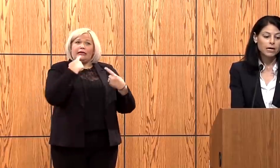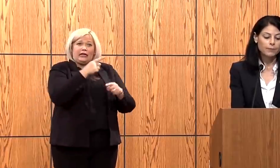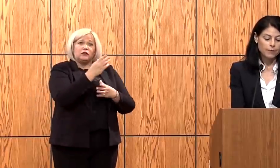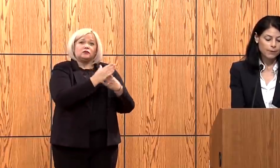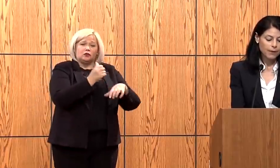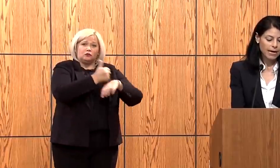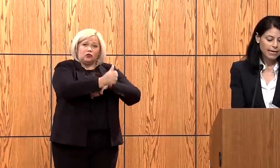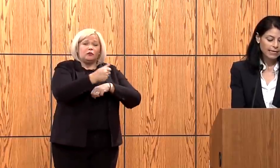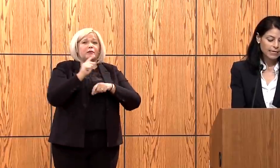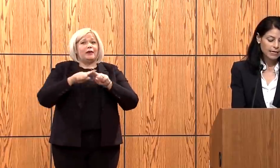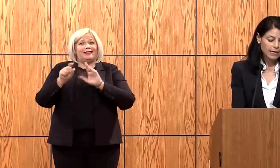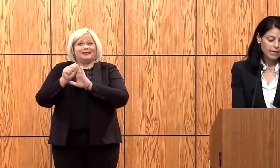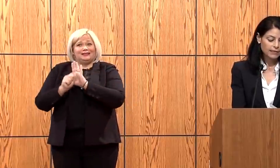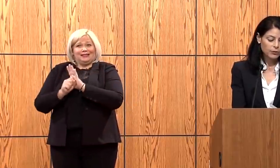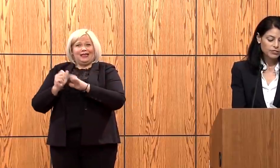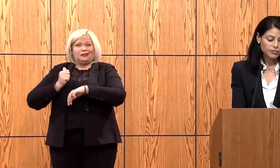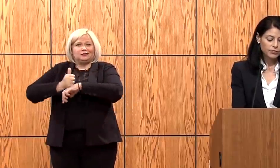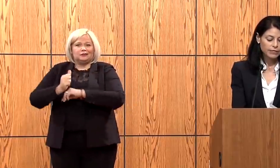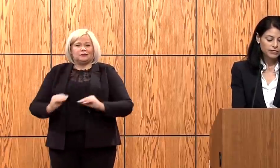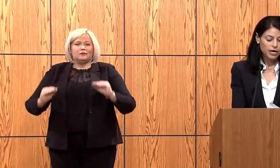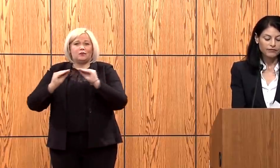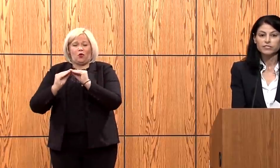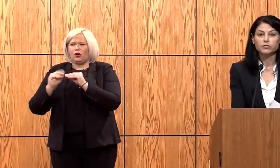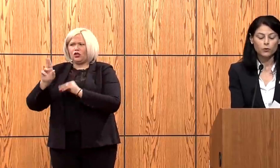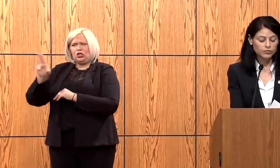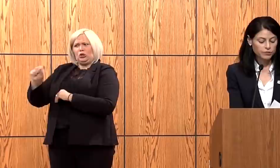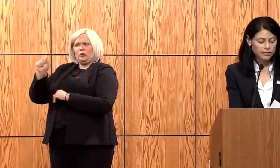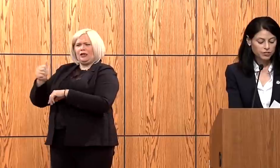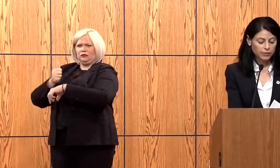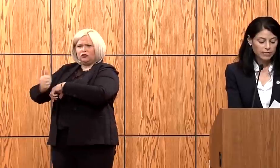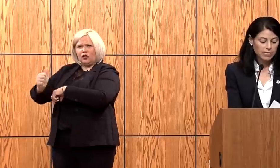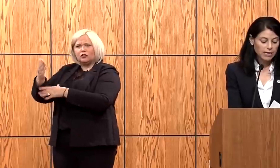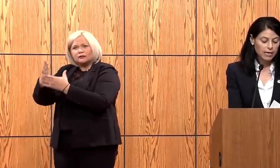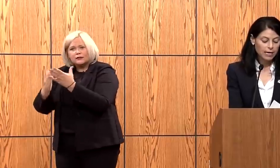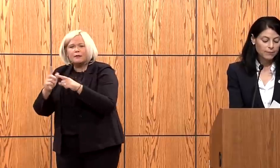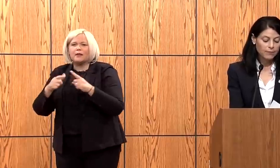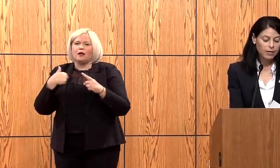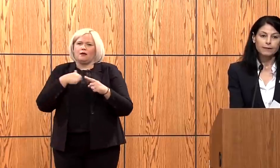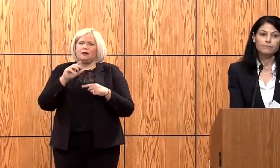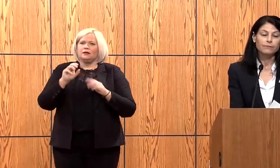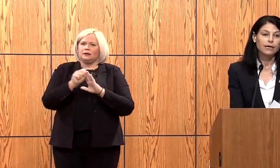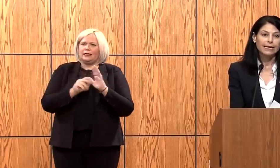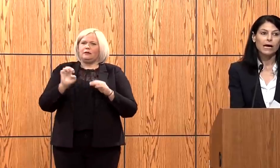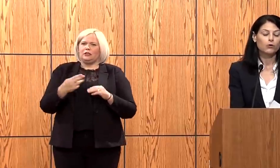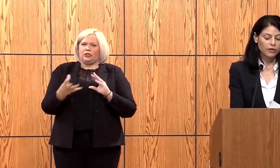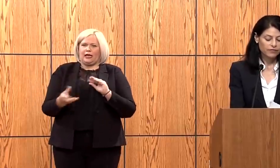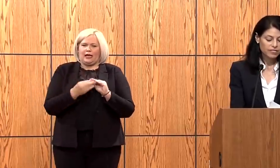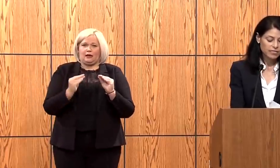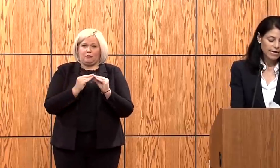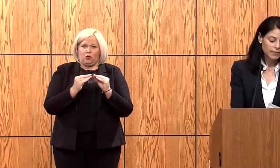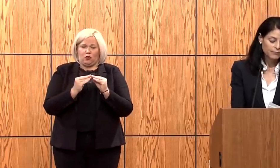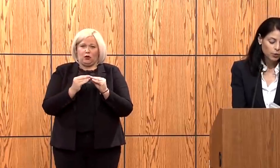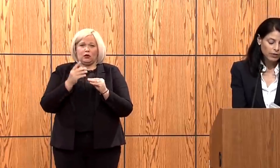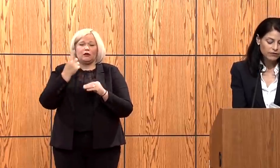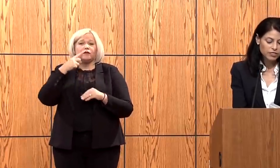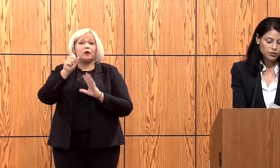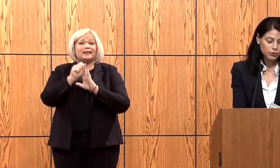ANNOUNCE THAT MY OFFICE HAS FILED ADDITIONAL CHARGES IN FILED ADDITIONAL CHARGES IN ADDITION TO THE CHARGES ALREADY ADDITION TO THE CHARGES ALREADY ANNOUNCED BY THE U.S. ATTORNEY’S